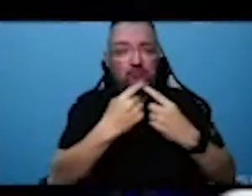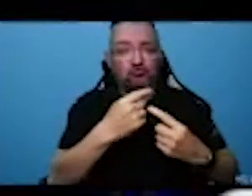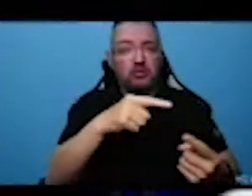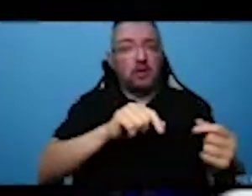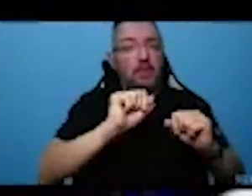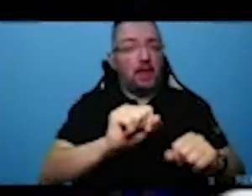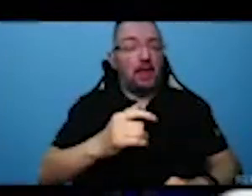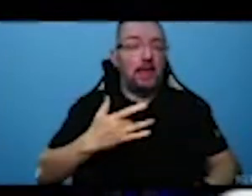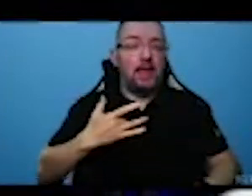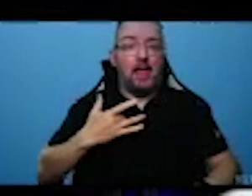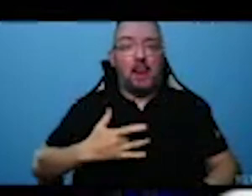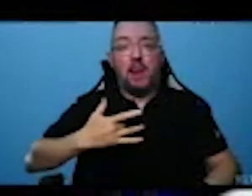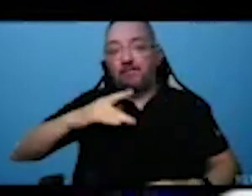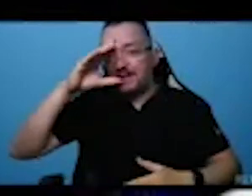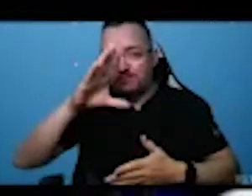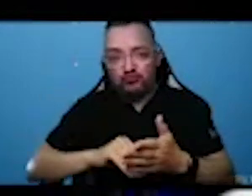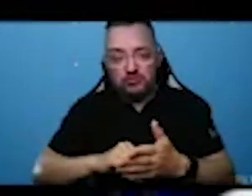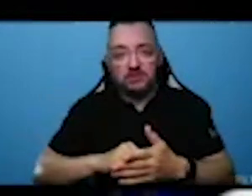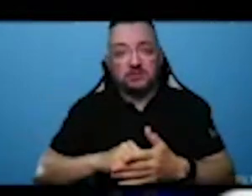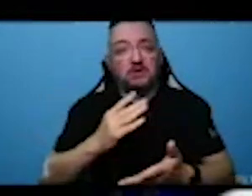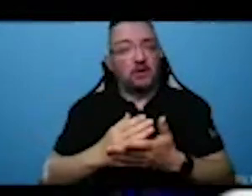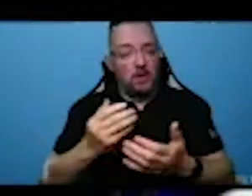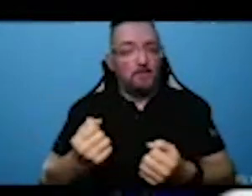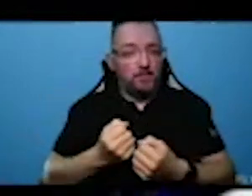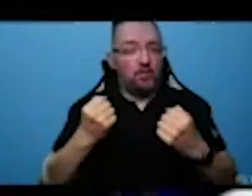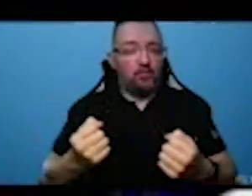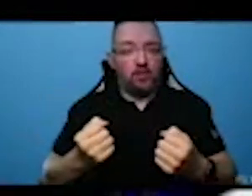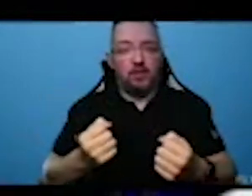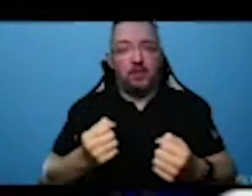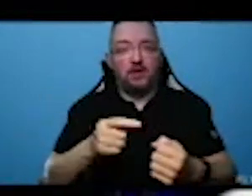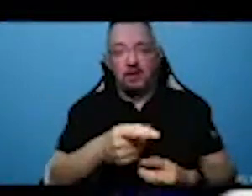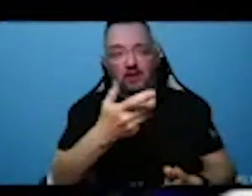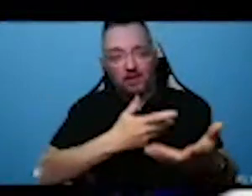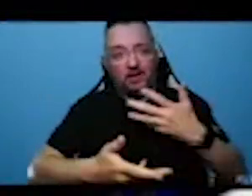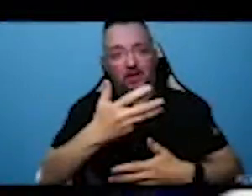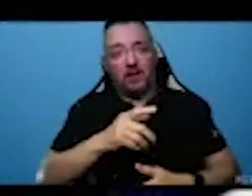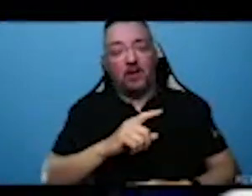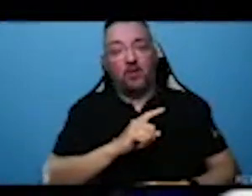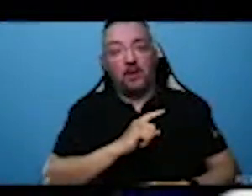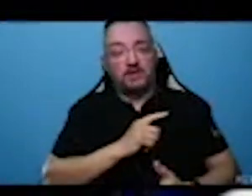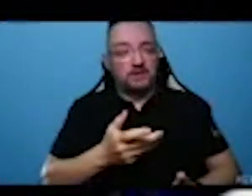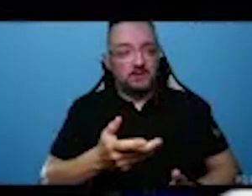lived experience and, and it wasn't done in a way that was, that was kind of people saying we've come just to kind of...